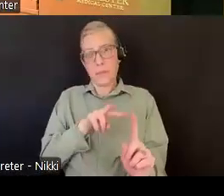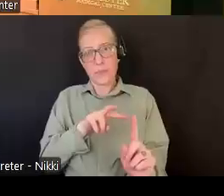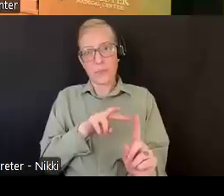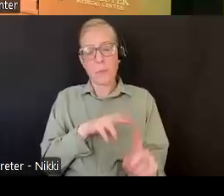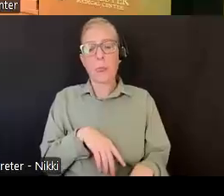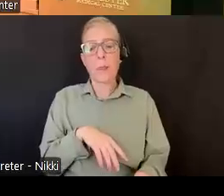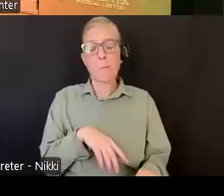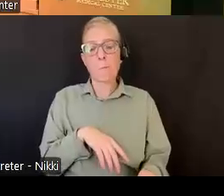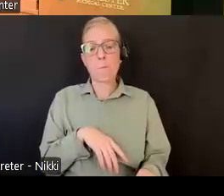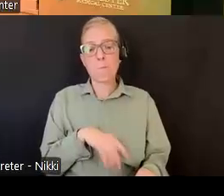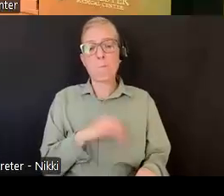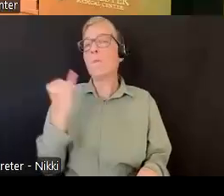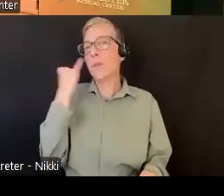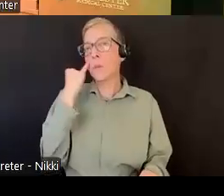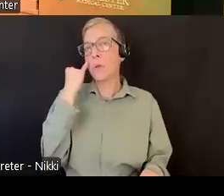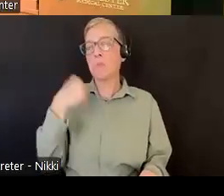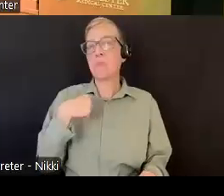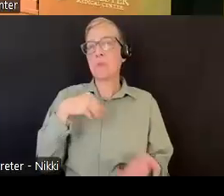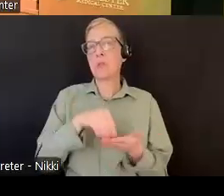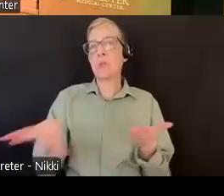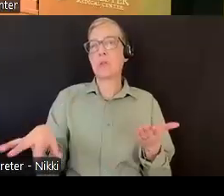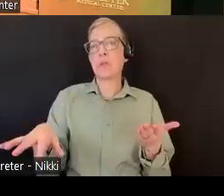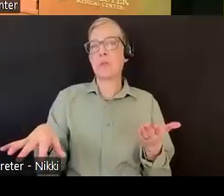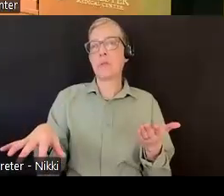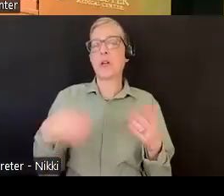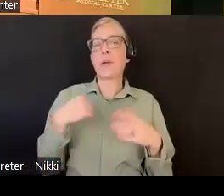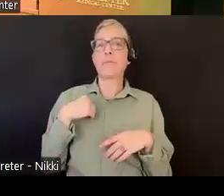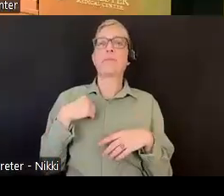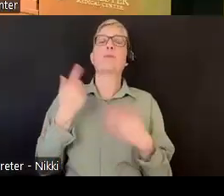were sort of a student and I said all right I have a keychain and you have all these keys on it and